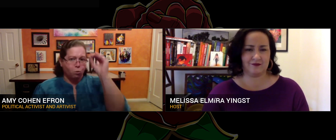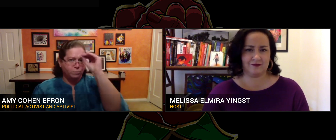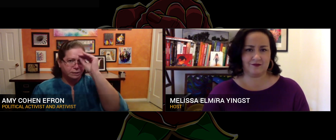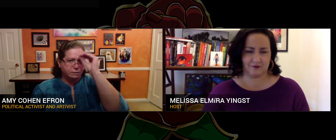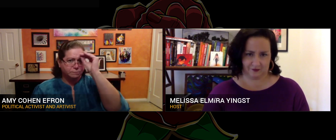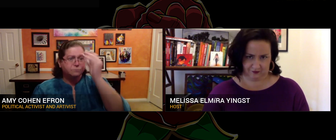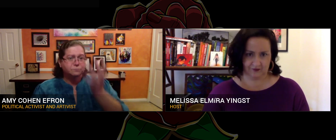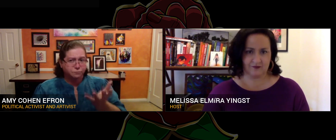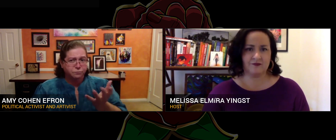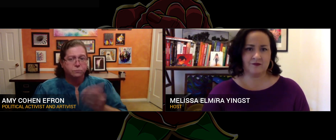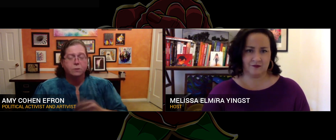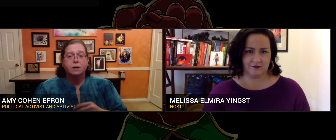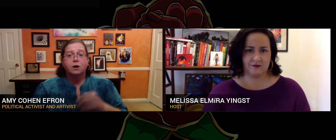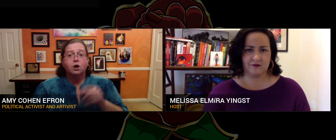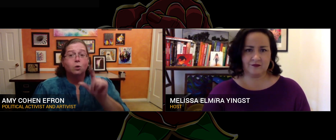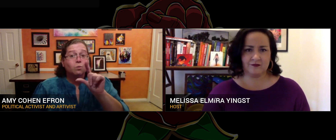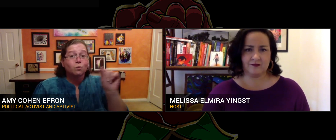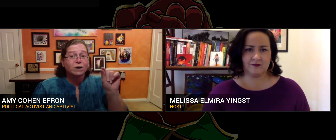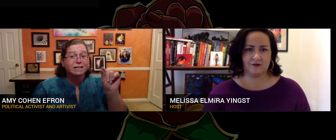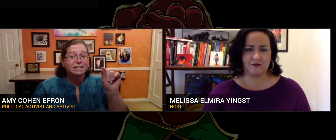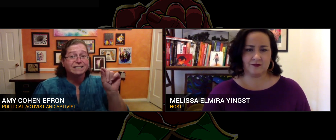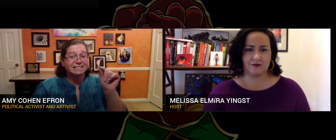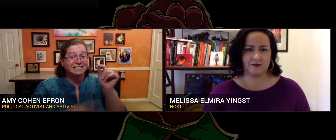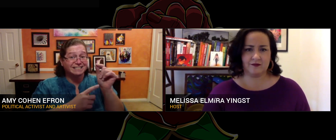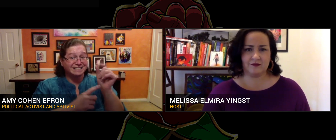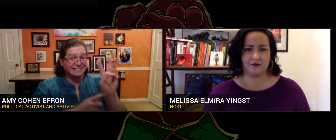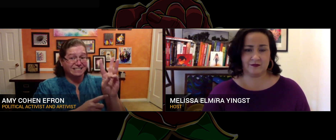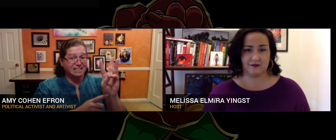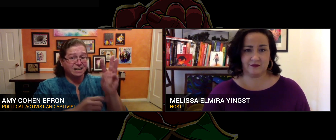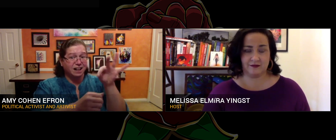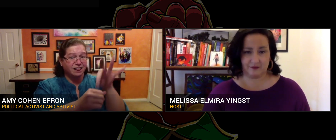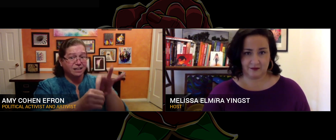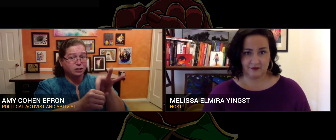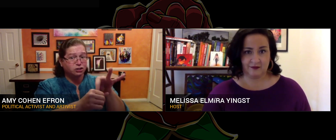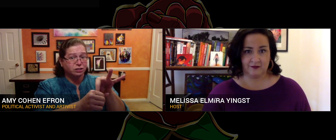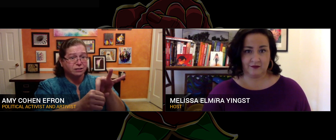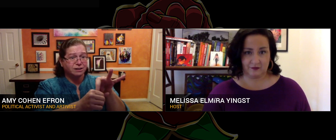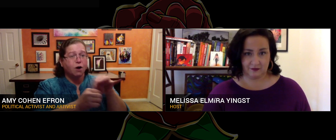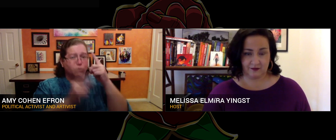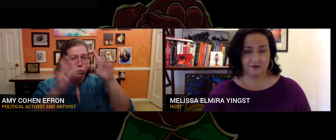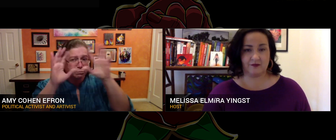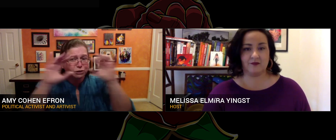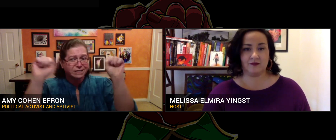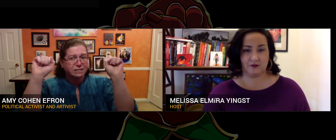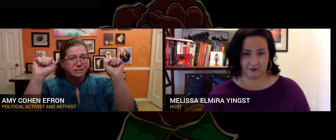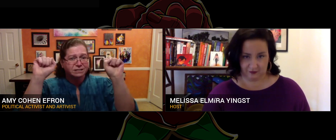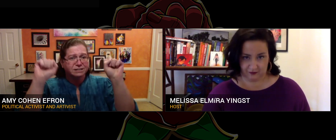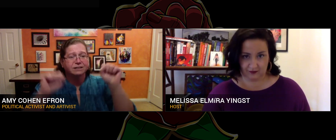This is my own opinion. The 2016 election for the President,